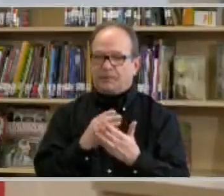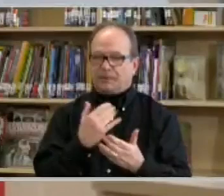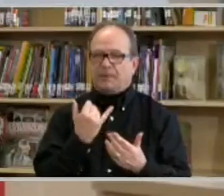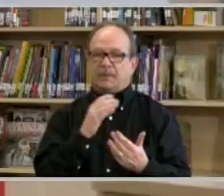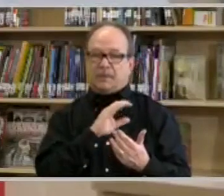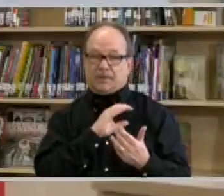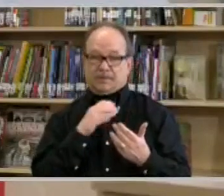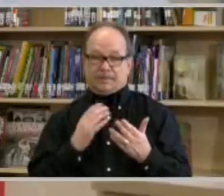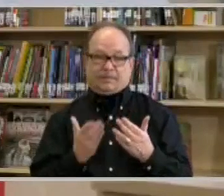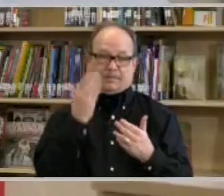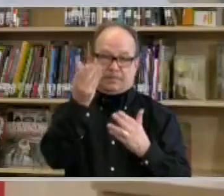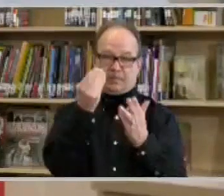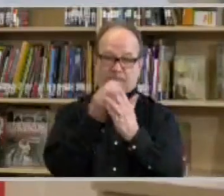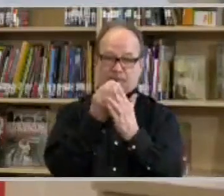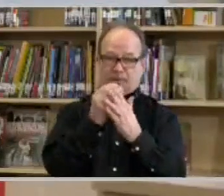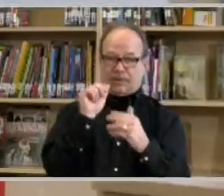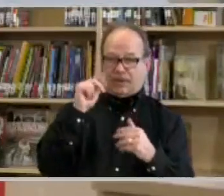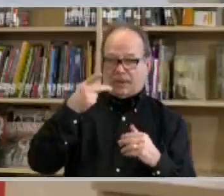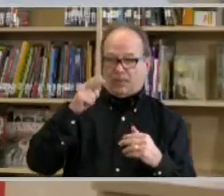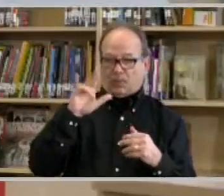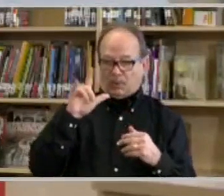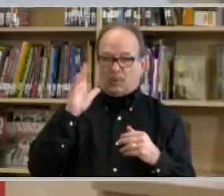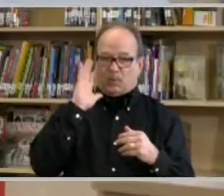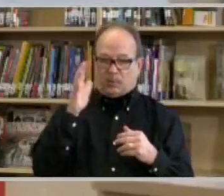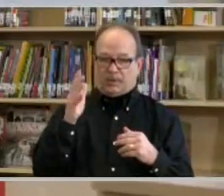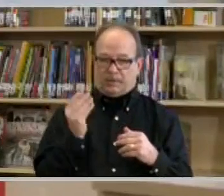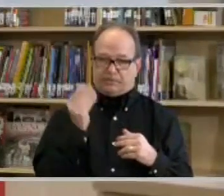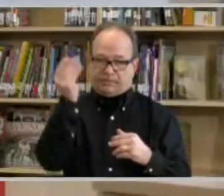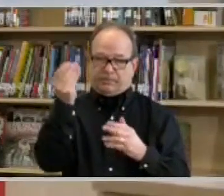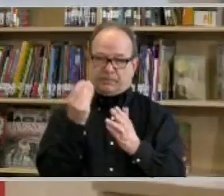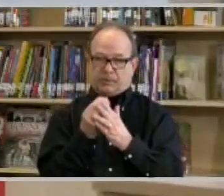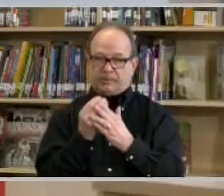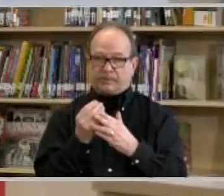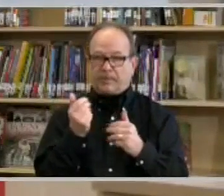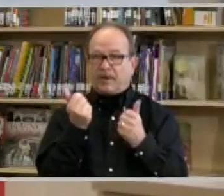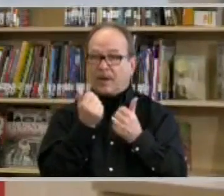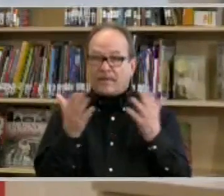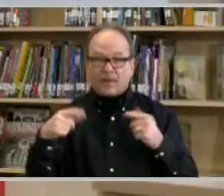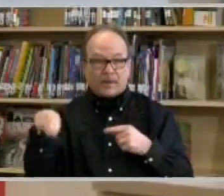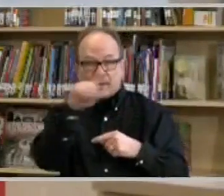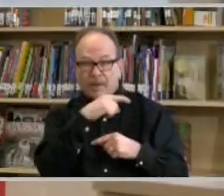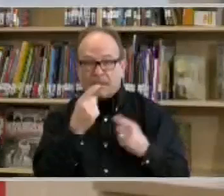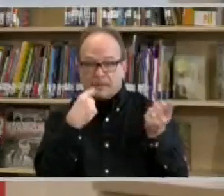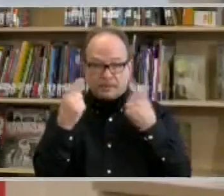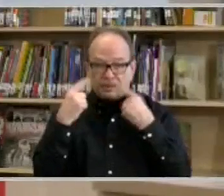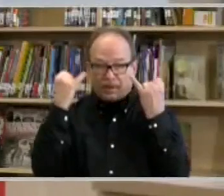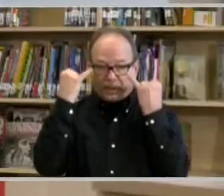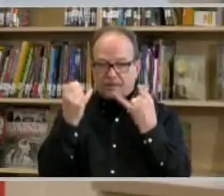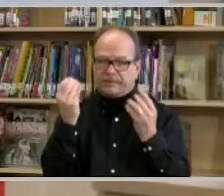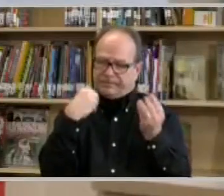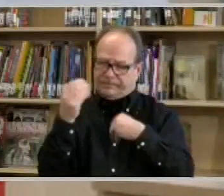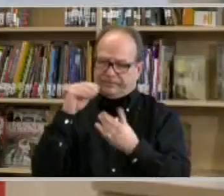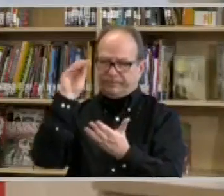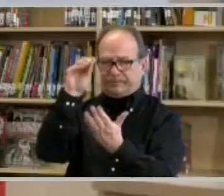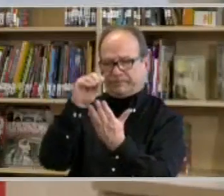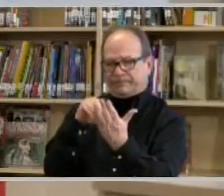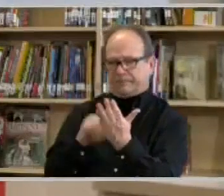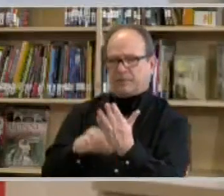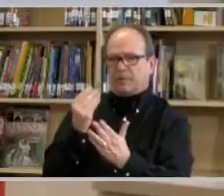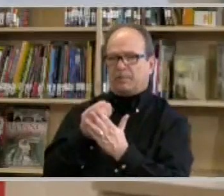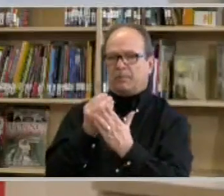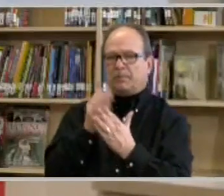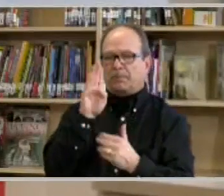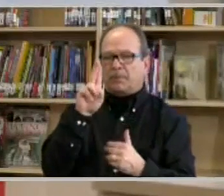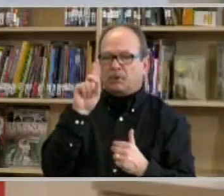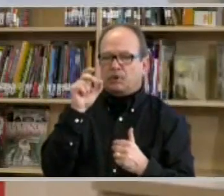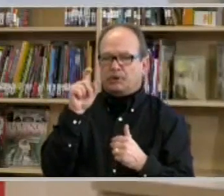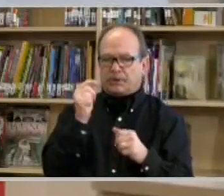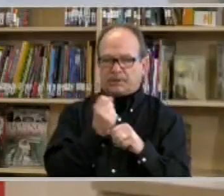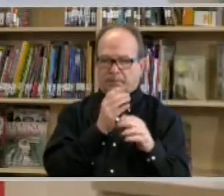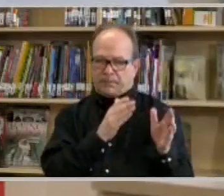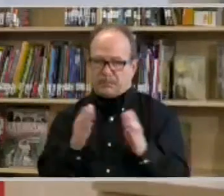THE COUNCIL IN EARLY APRIL.